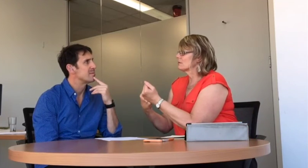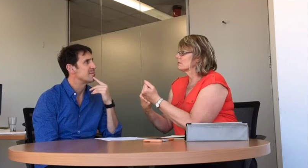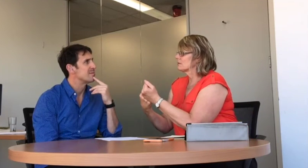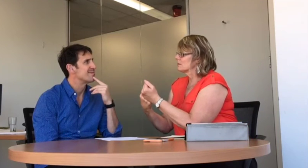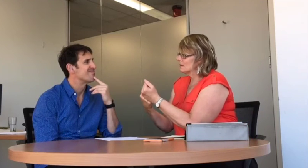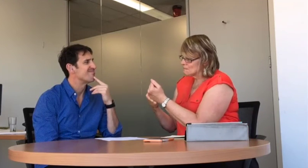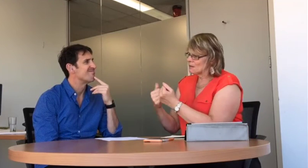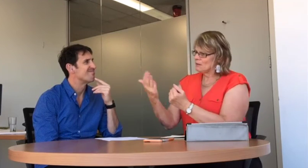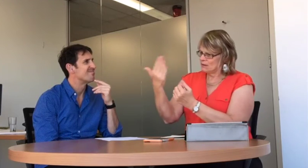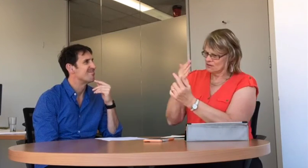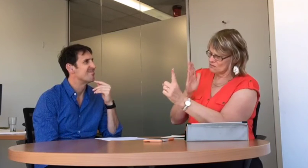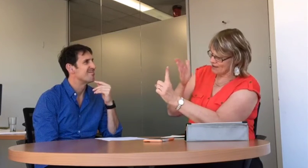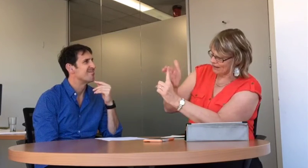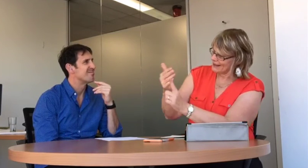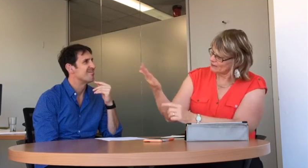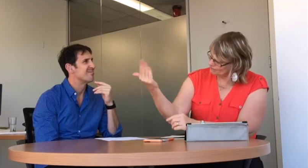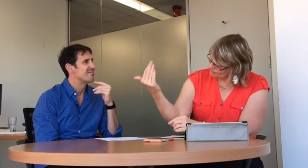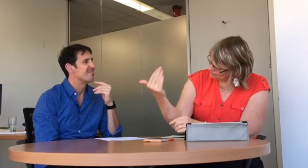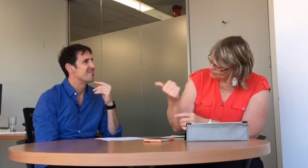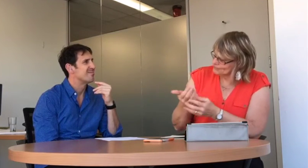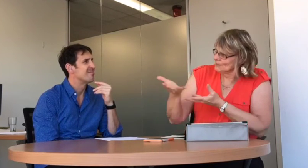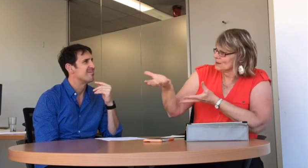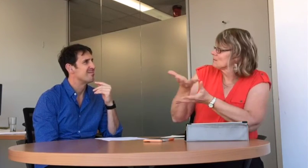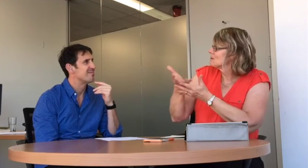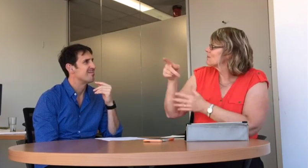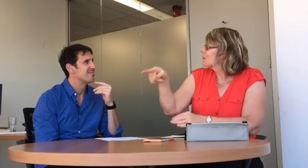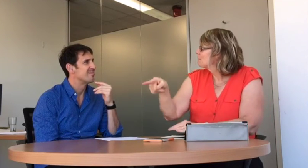and not just through their support person, but directly.